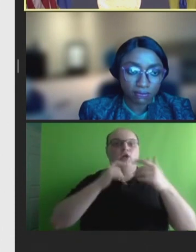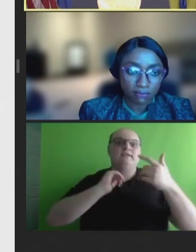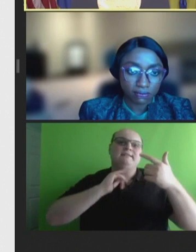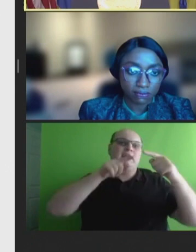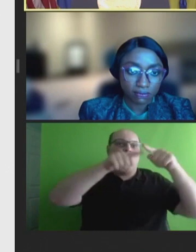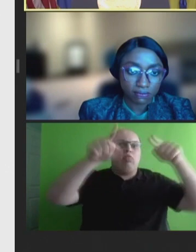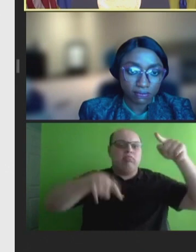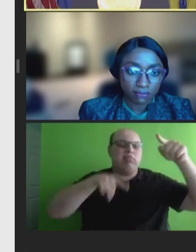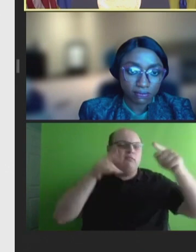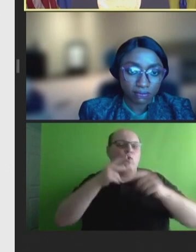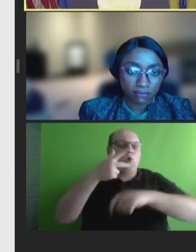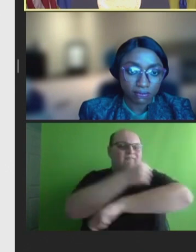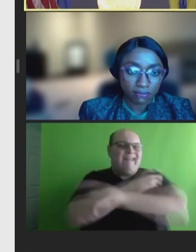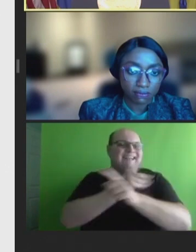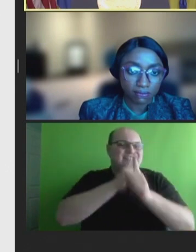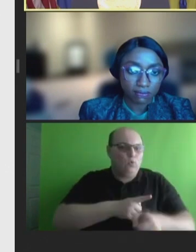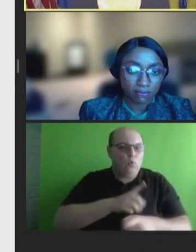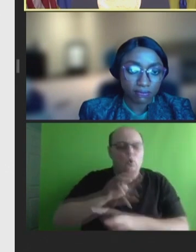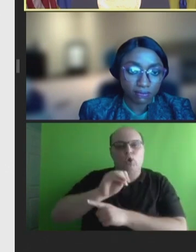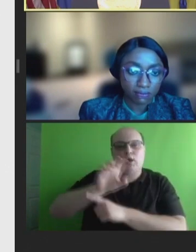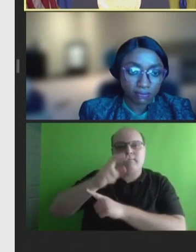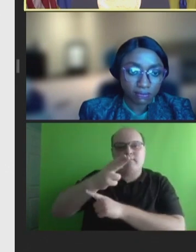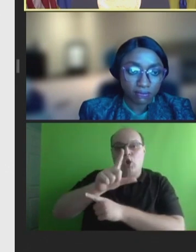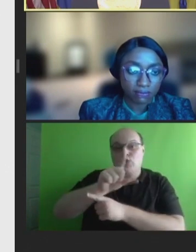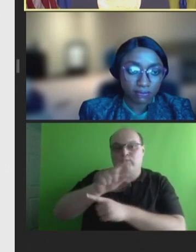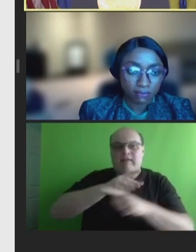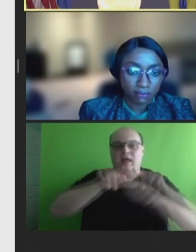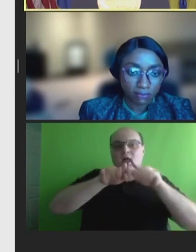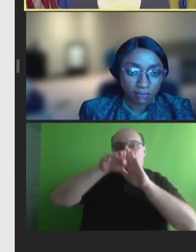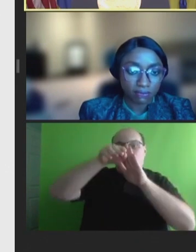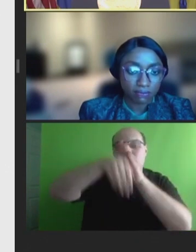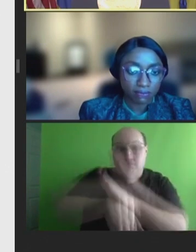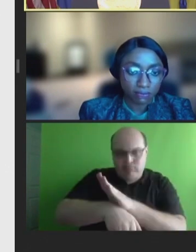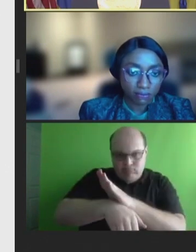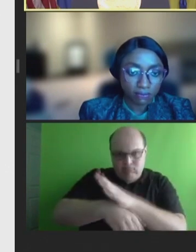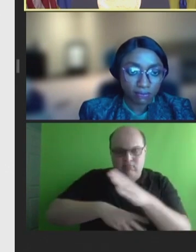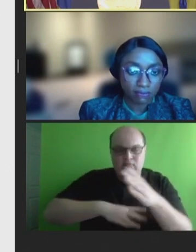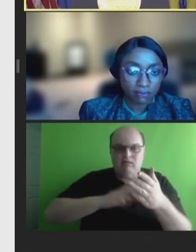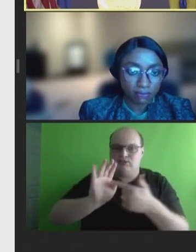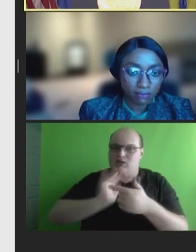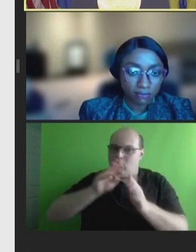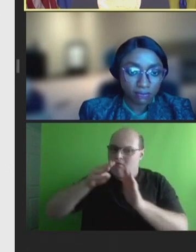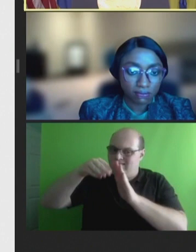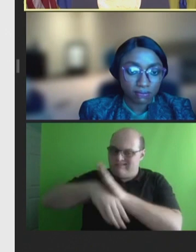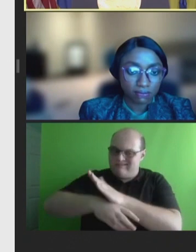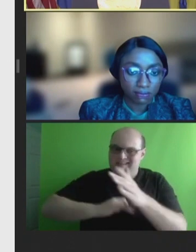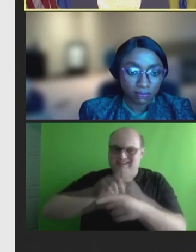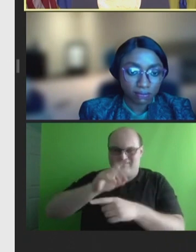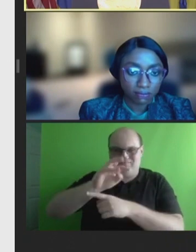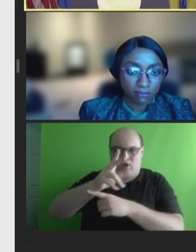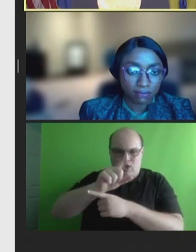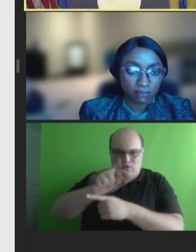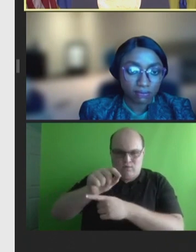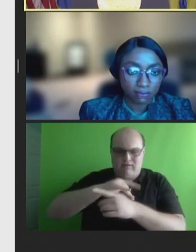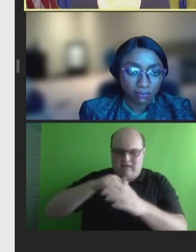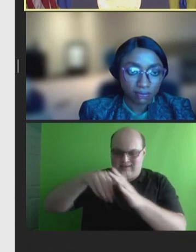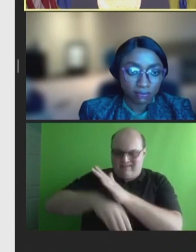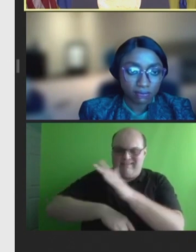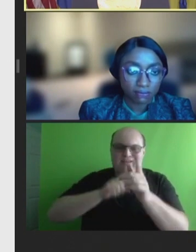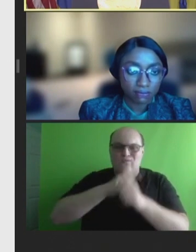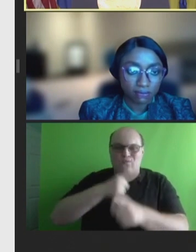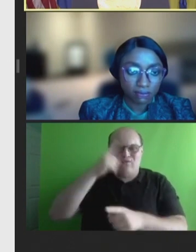drop in March of 2020 that showed a dramatic drop in vaccine orders for the Vaccines For